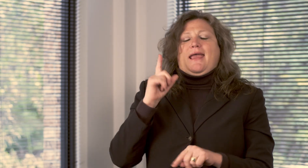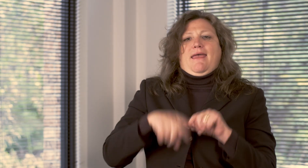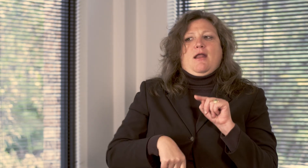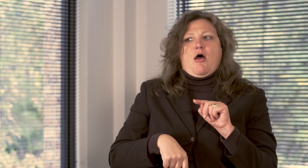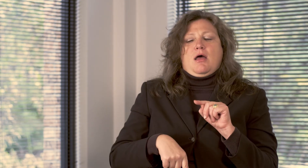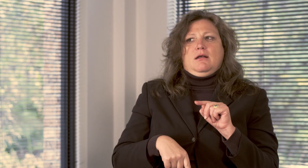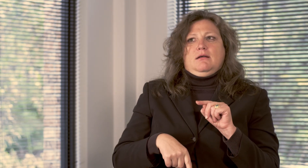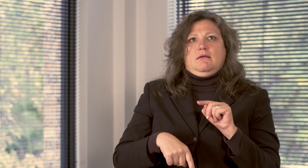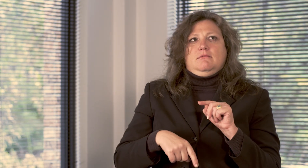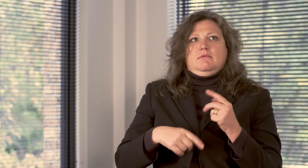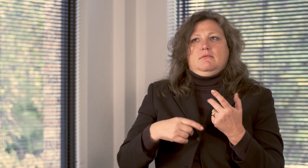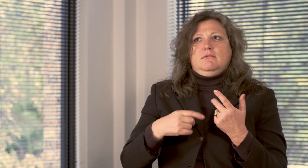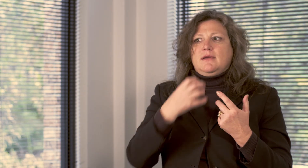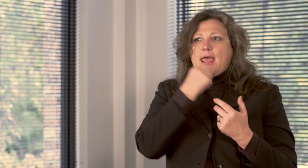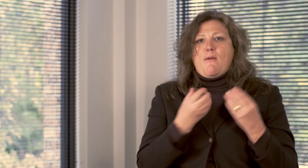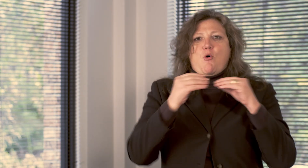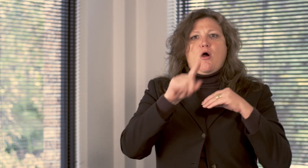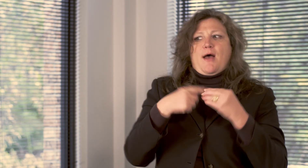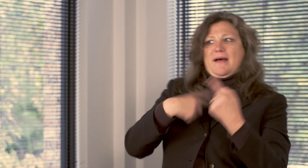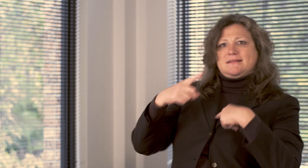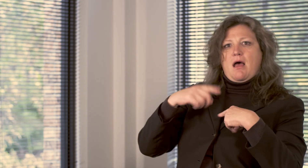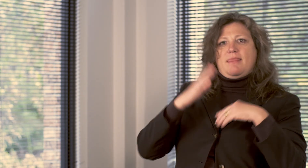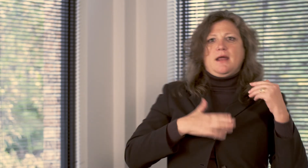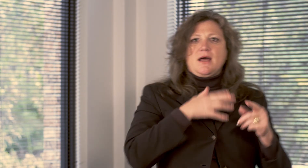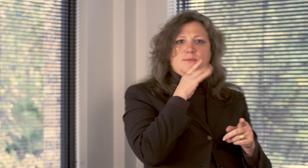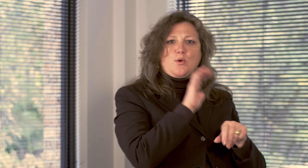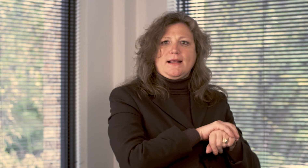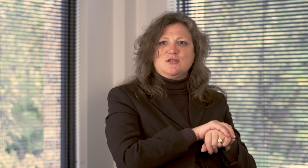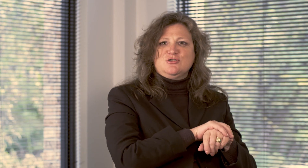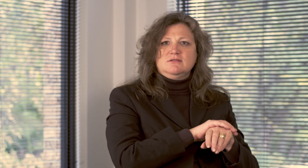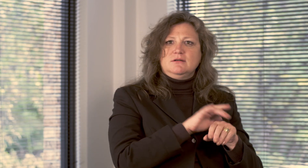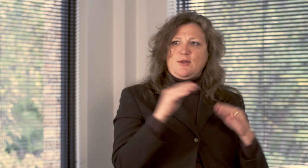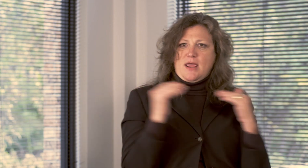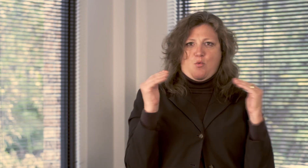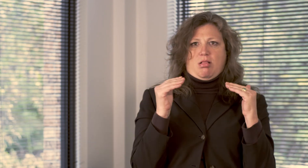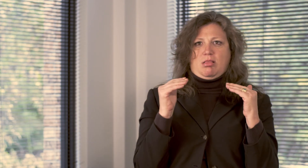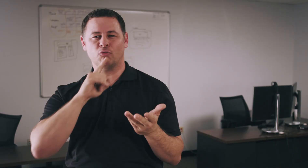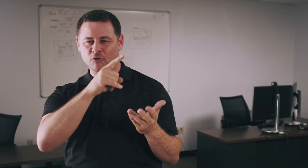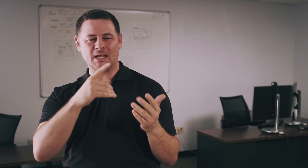I can't care more about my signing than my spoken English. They are equal.